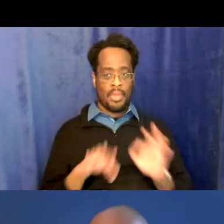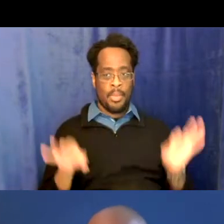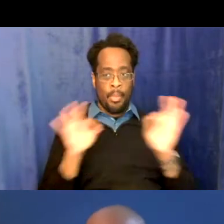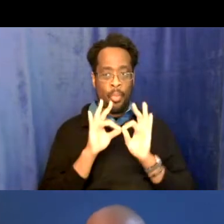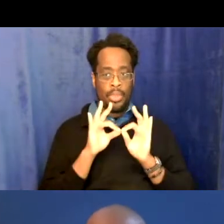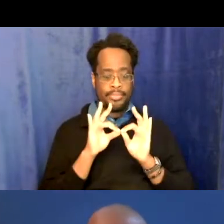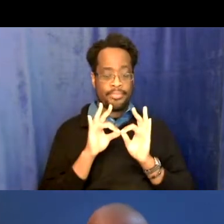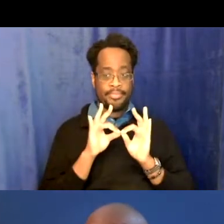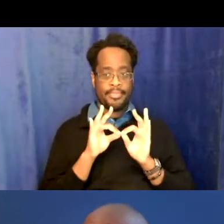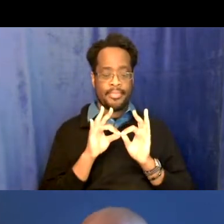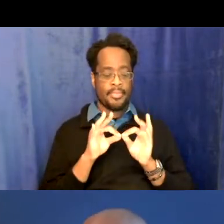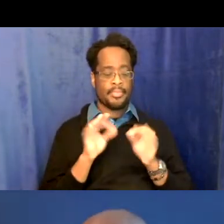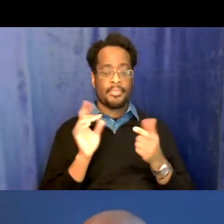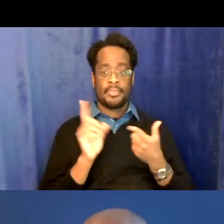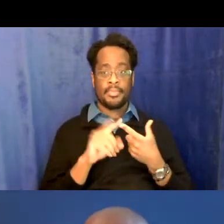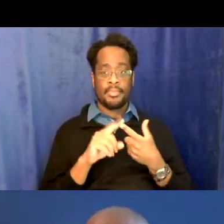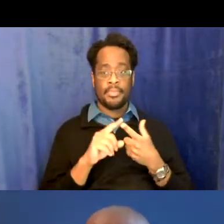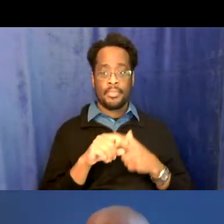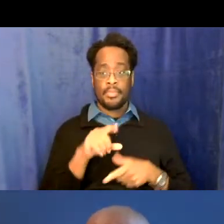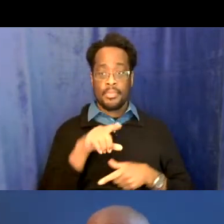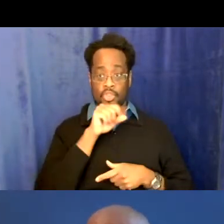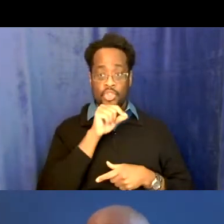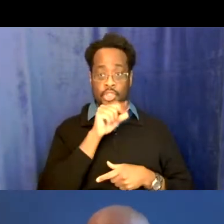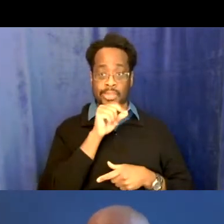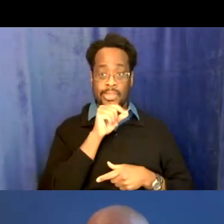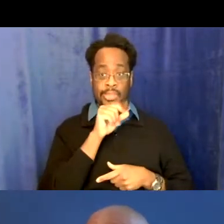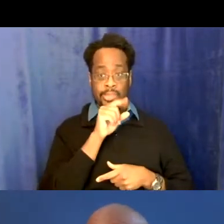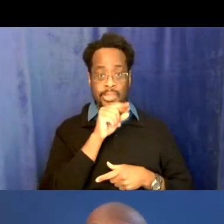they use now. This is important, this is really important. The first signs, chicken